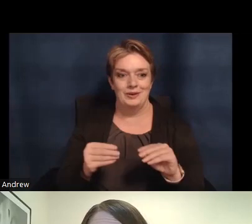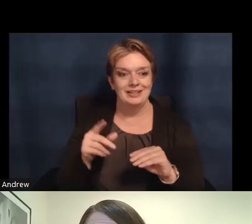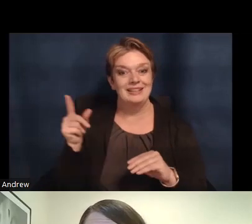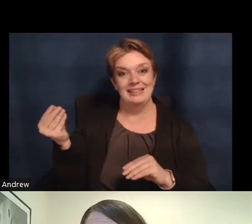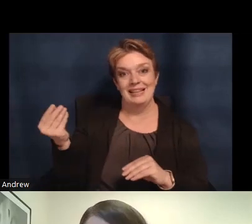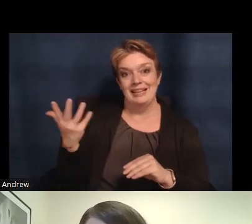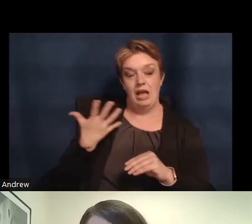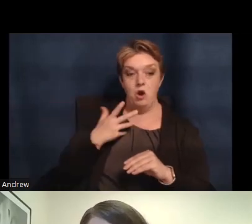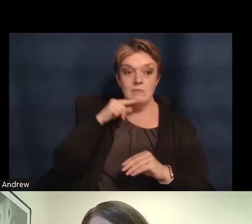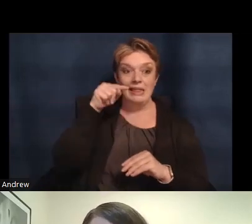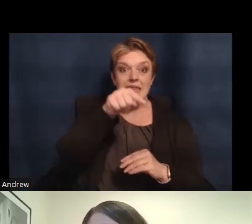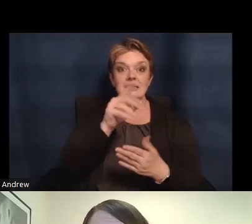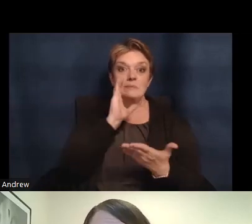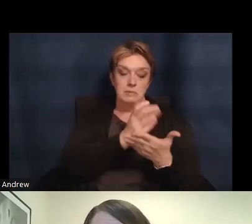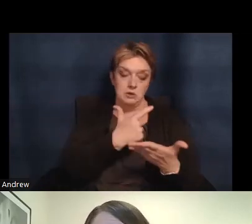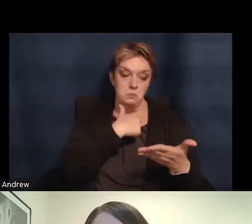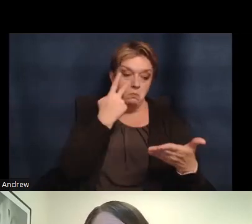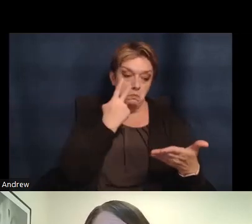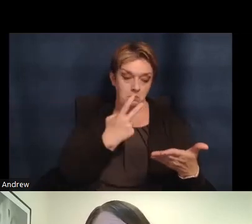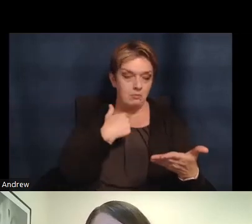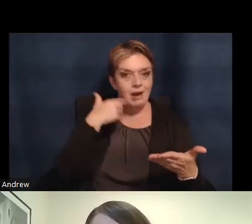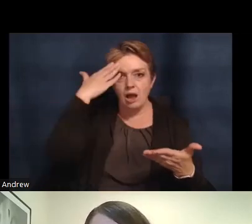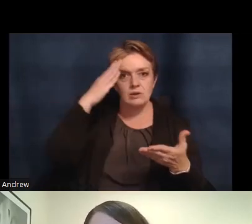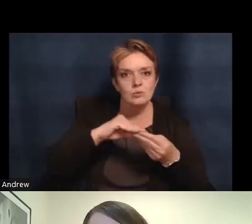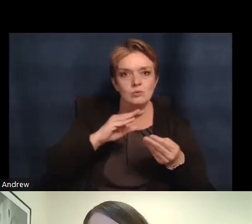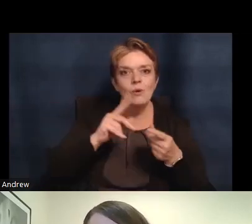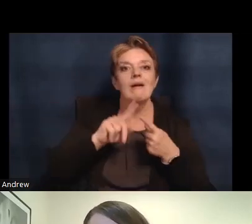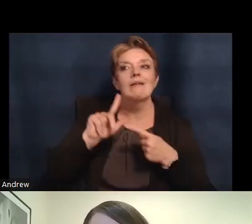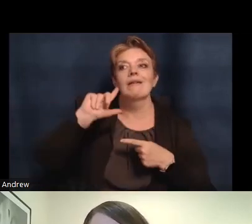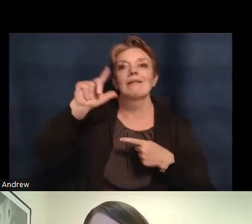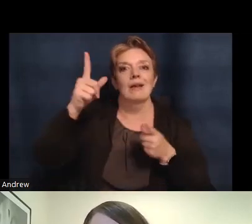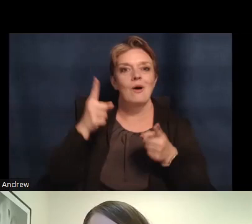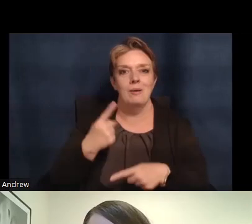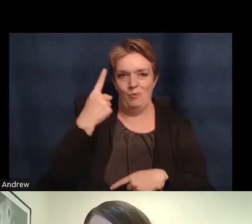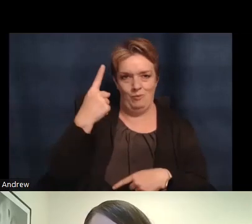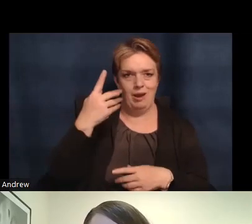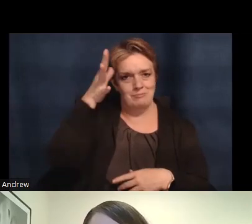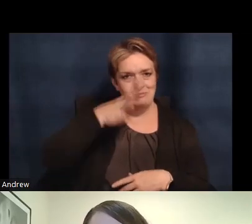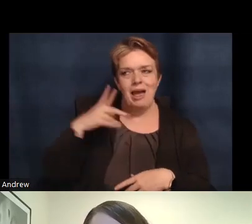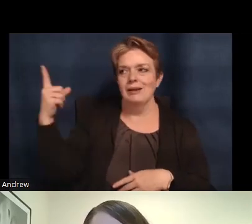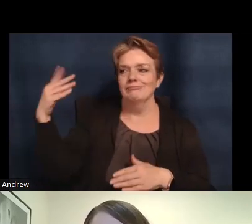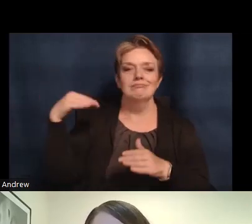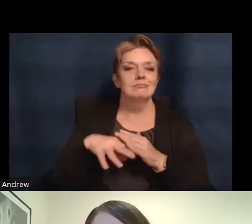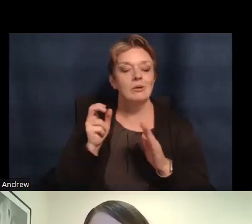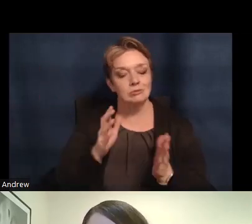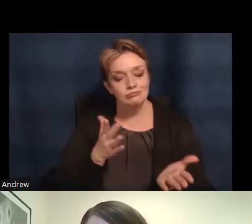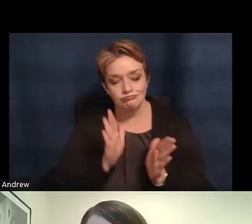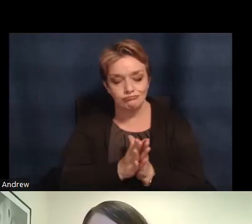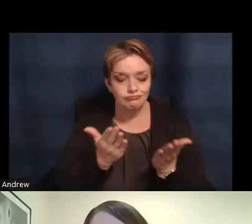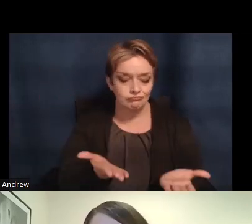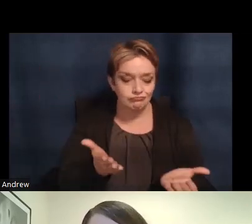I actually did not know the story until we had a gentleman come in and he opened up the book that includes this photo